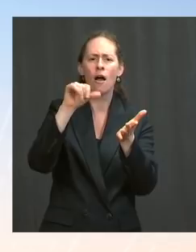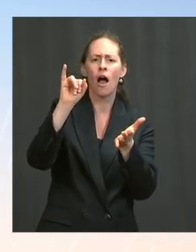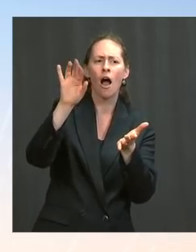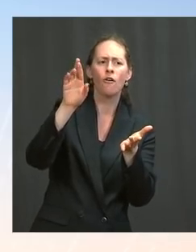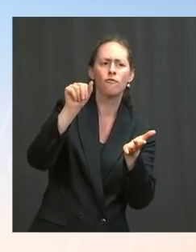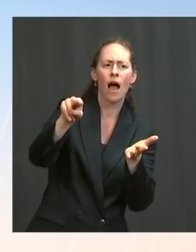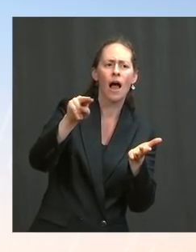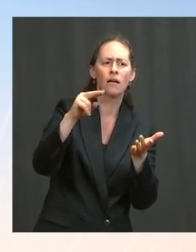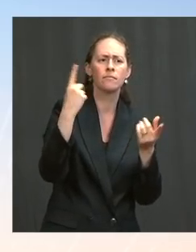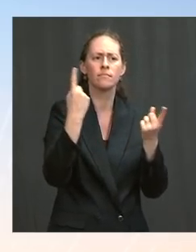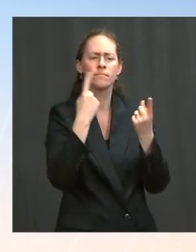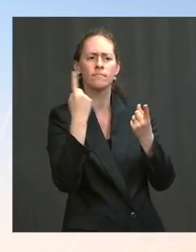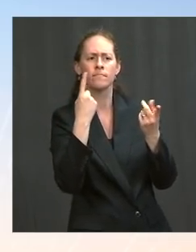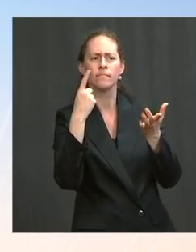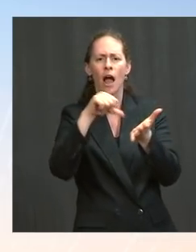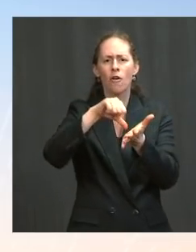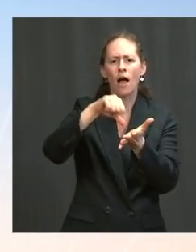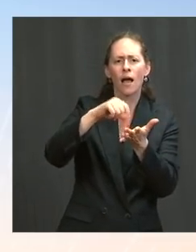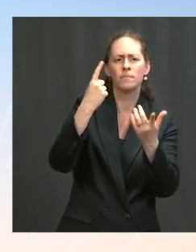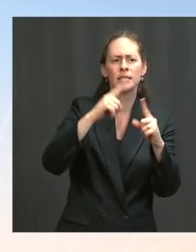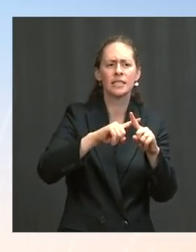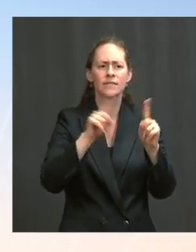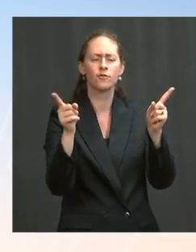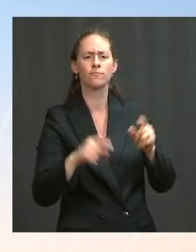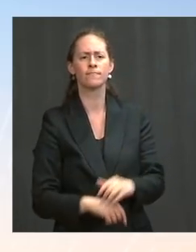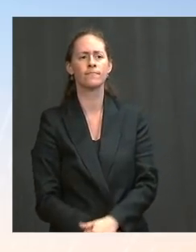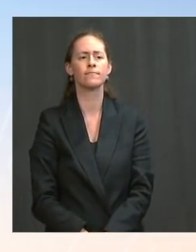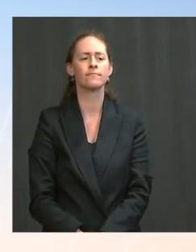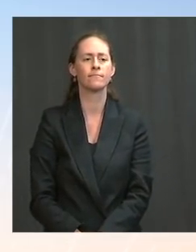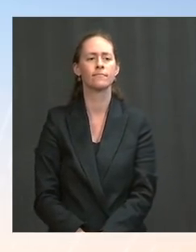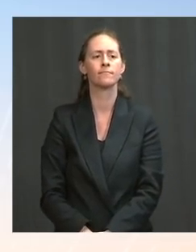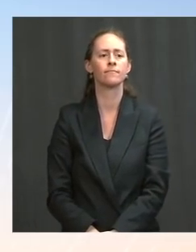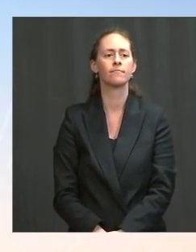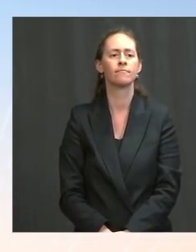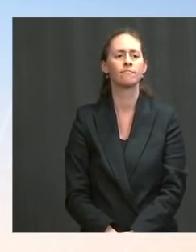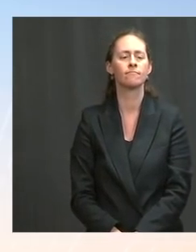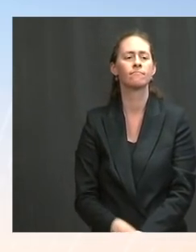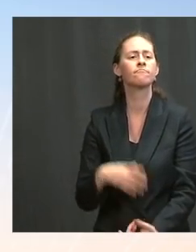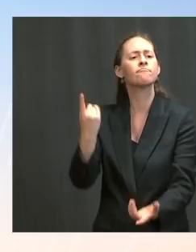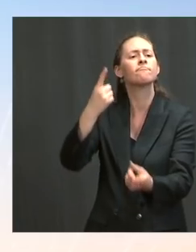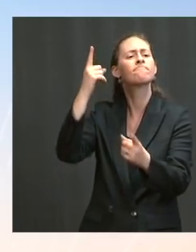And similarly, when you talk about having a longer and stronger element to the Iran deal --